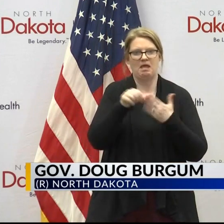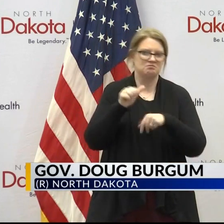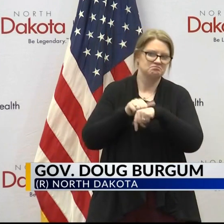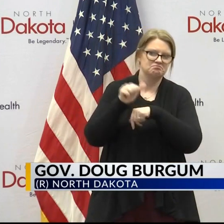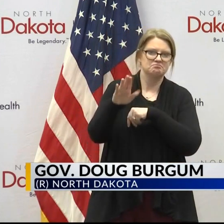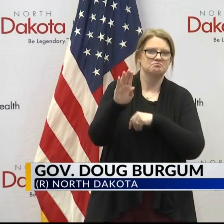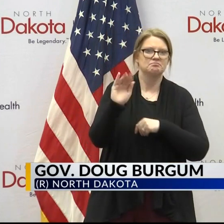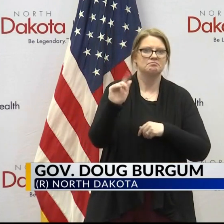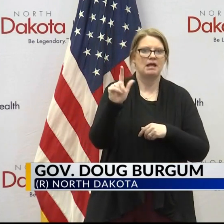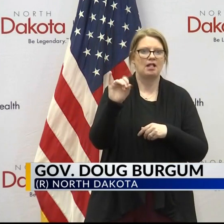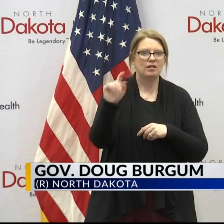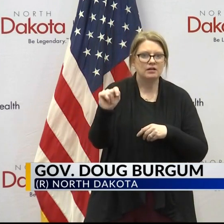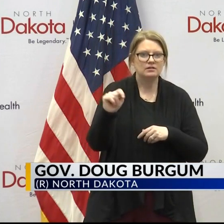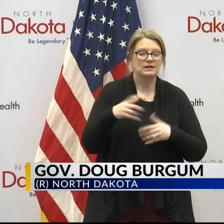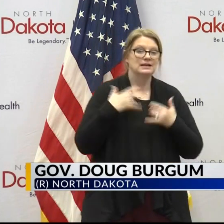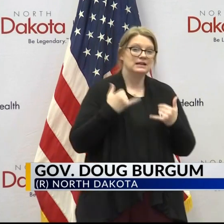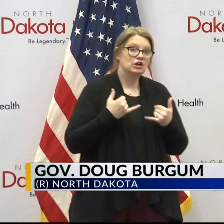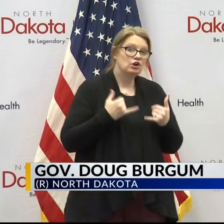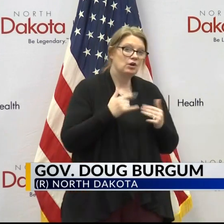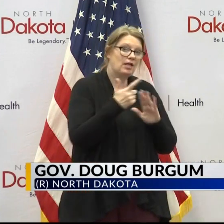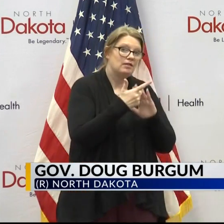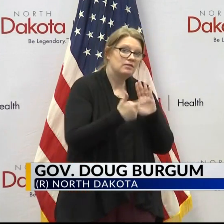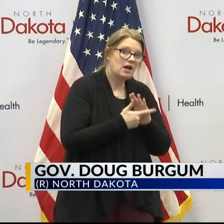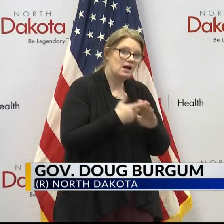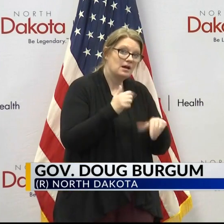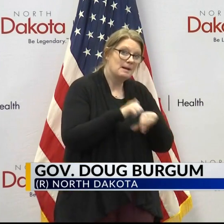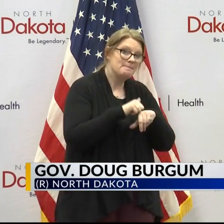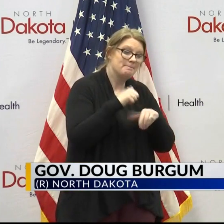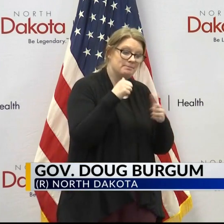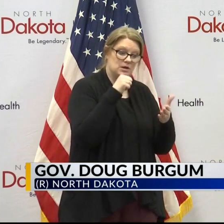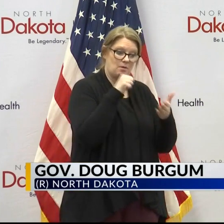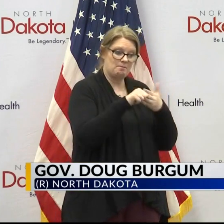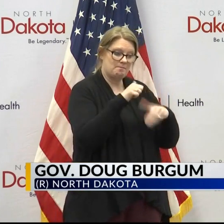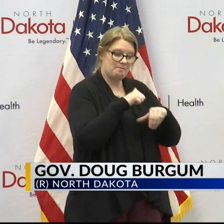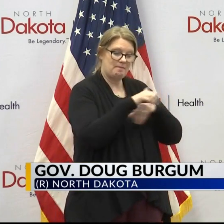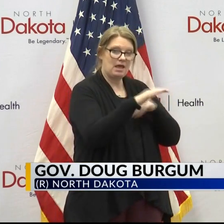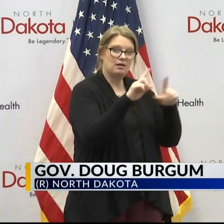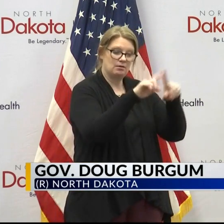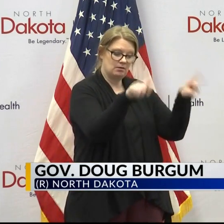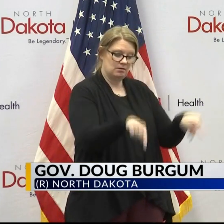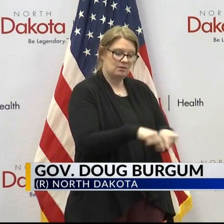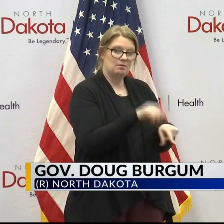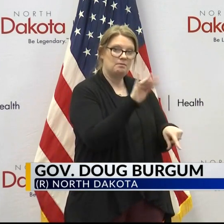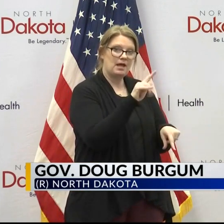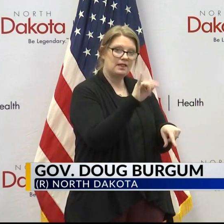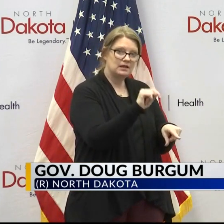LOTION ON IMARY ELEION TIVES THE COUNTIES, THE LOCAL FLEXIBILITY AONTOND PRIMARY BY BONLY IF THE COUNTCHOOSES TO DO THIS.